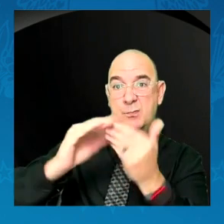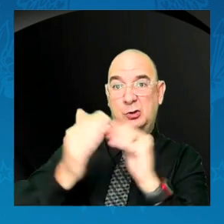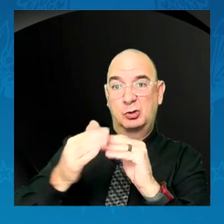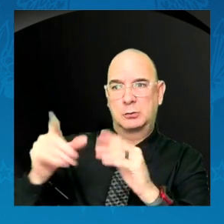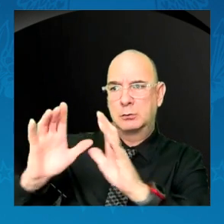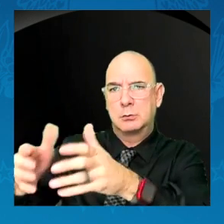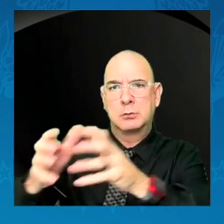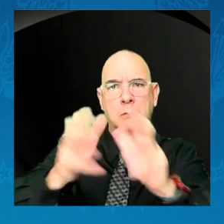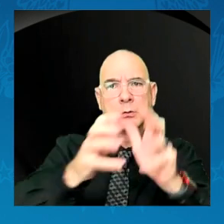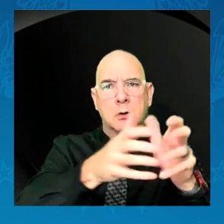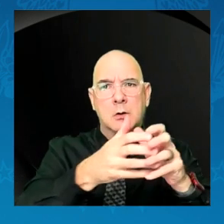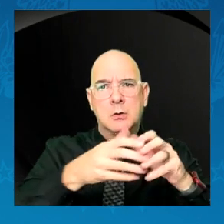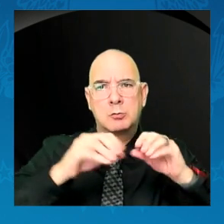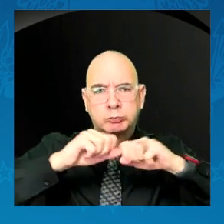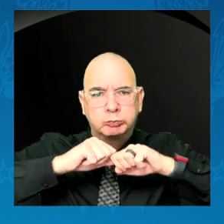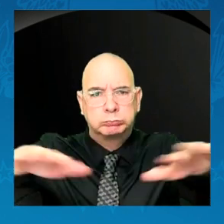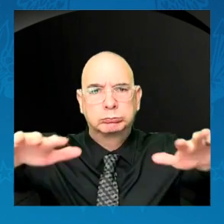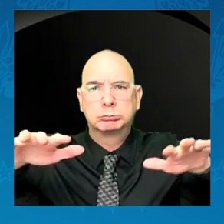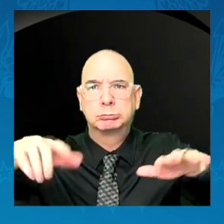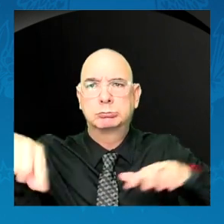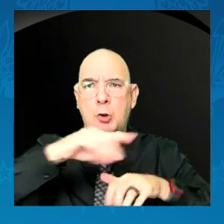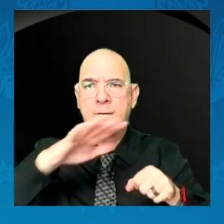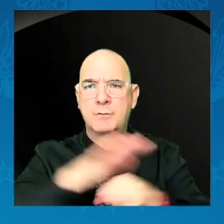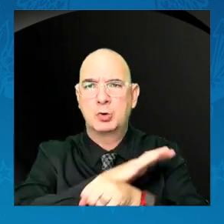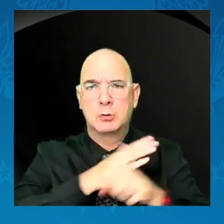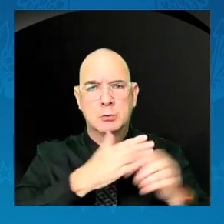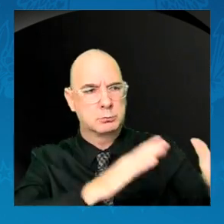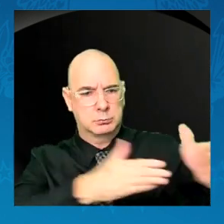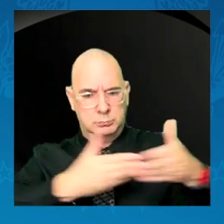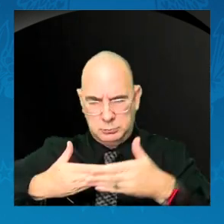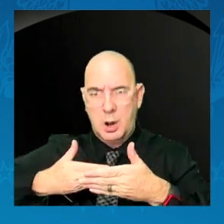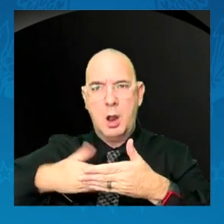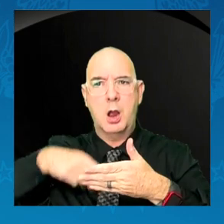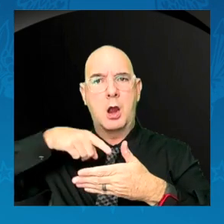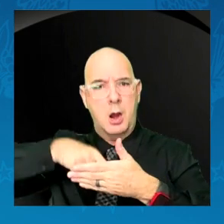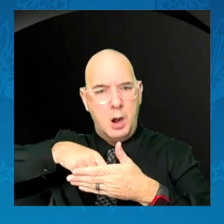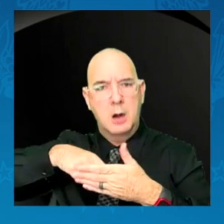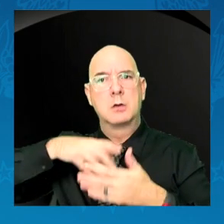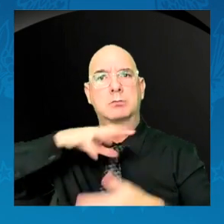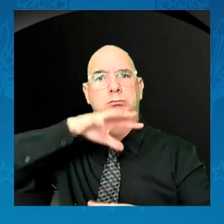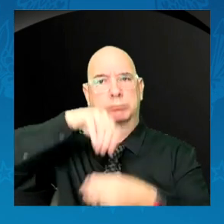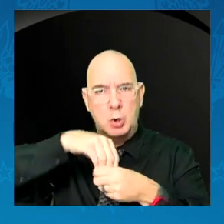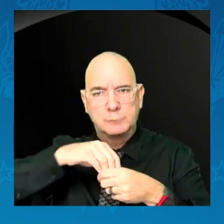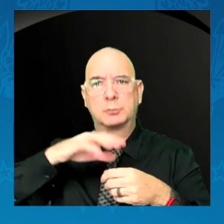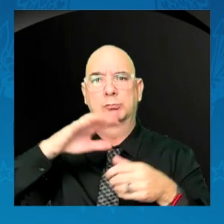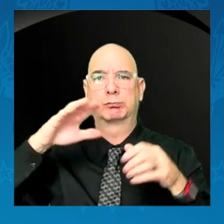to be fully supported and fully invested as other communities